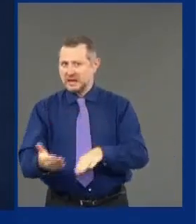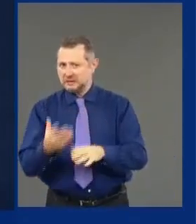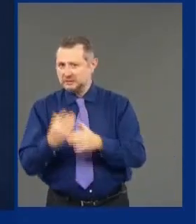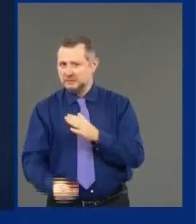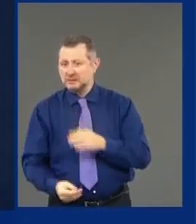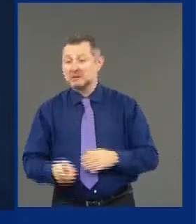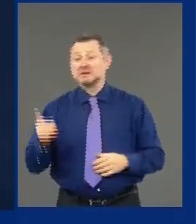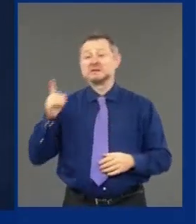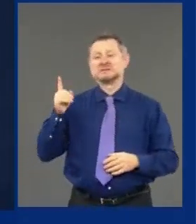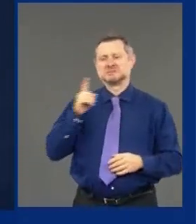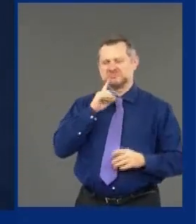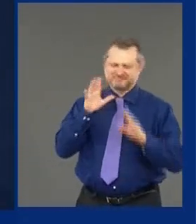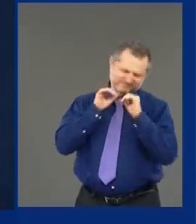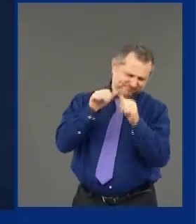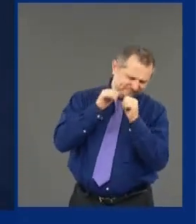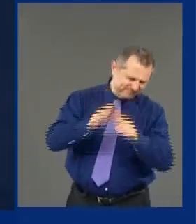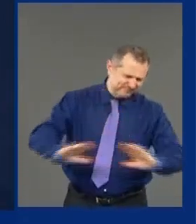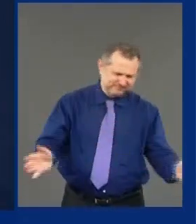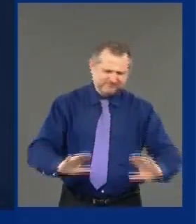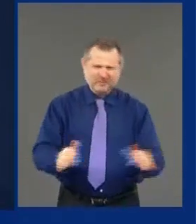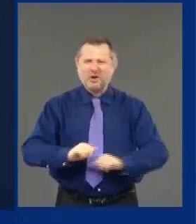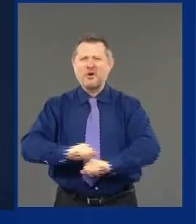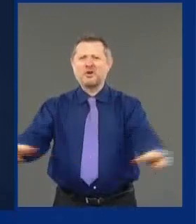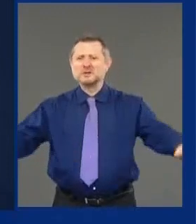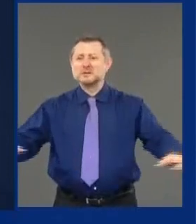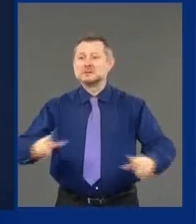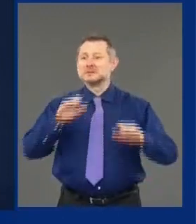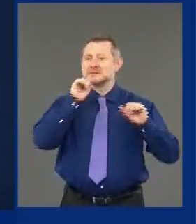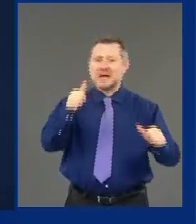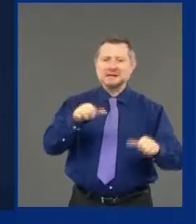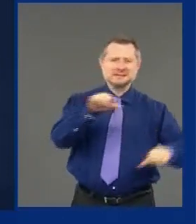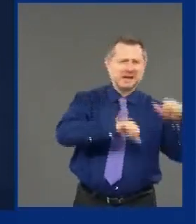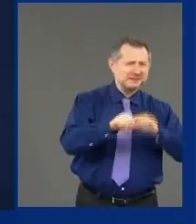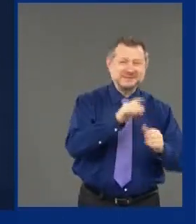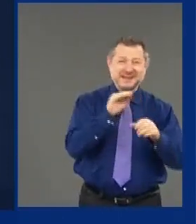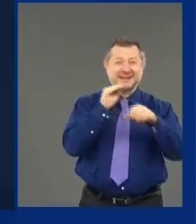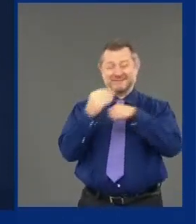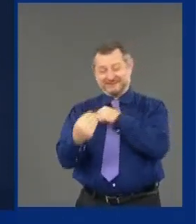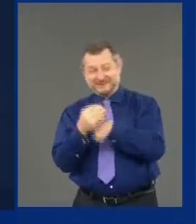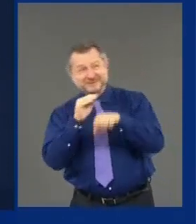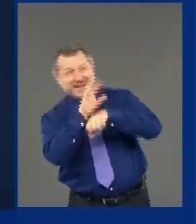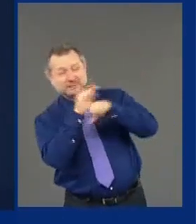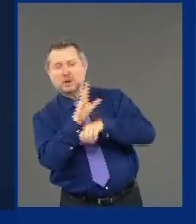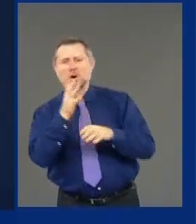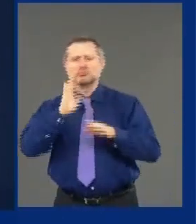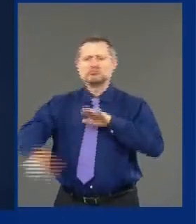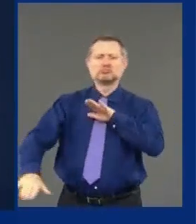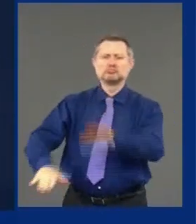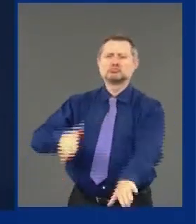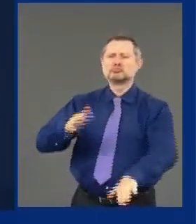THE PETER NAVARO MEMO IN LATE JANUARY, ONE MILLION COULD DIE.